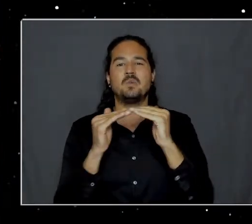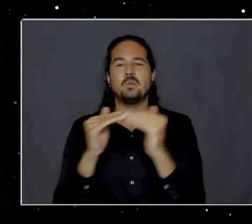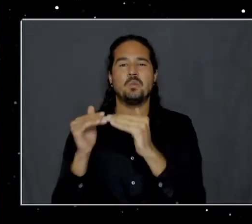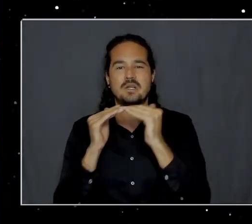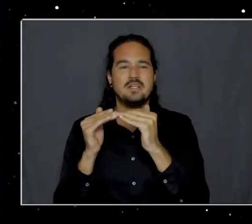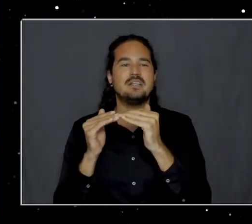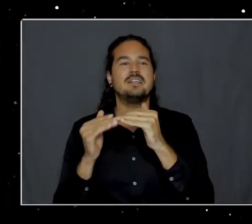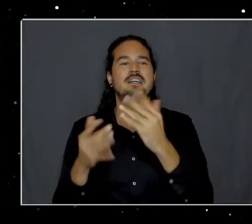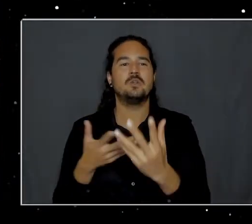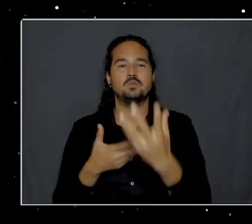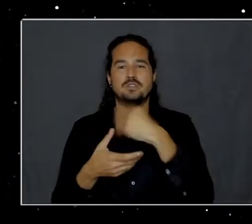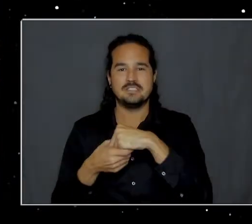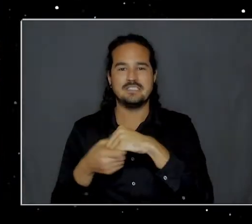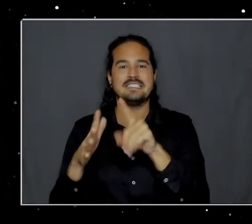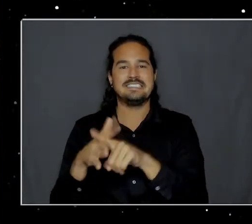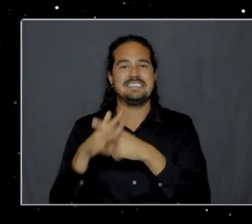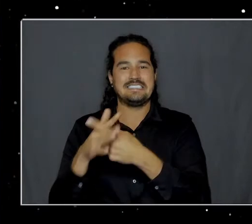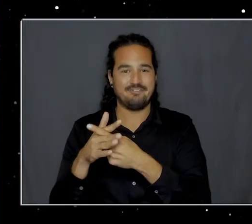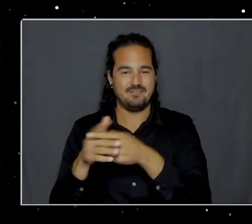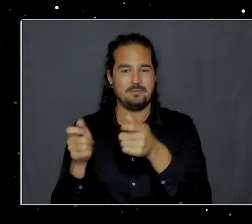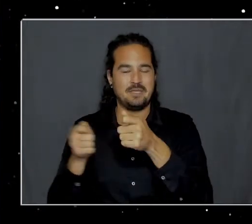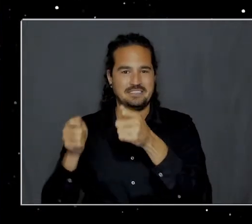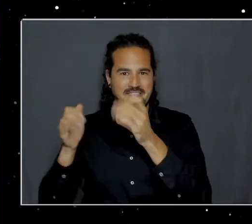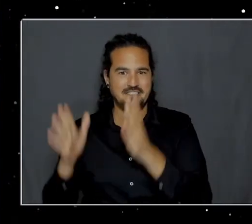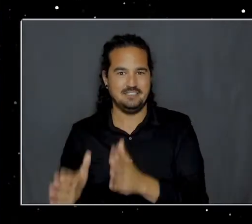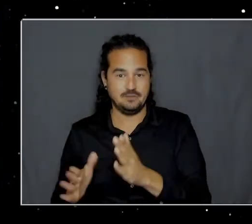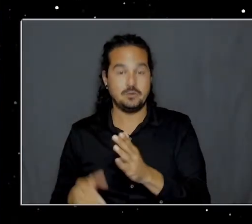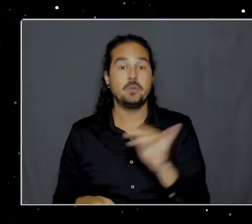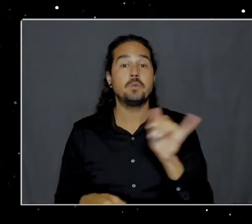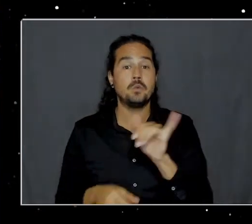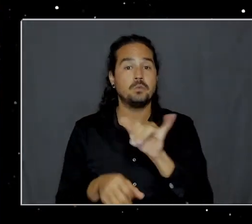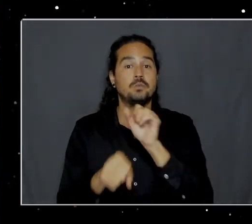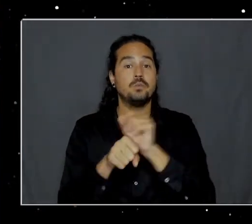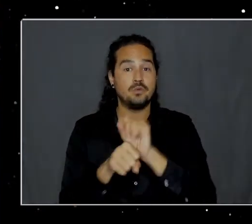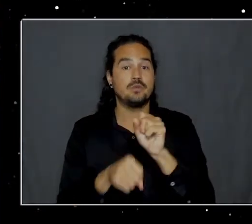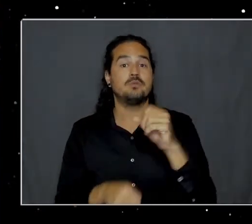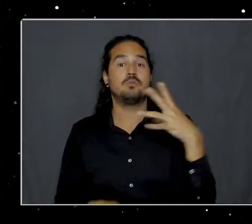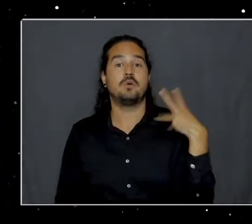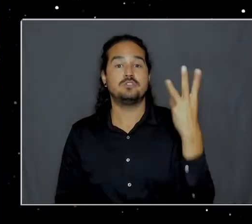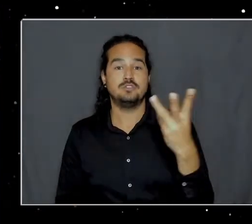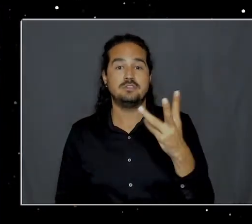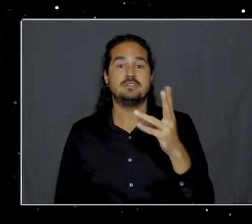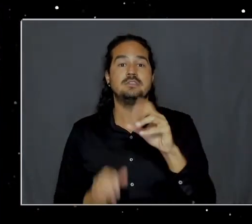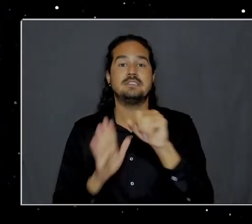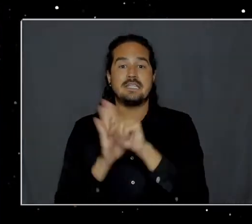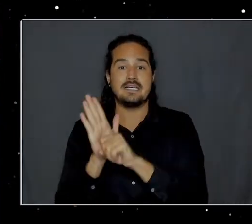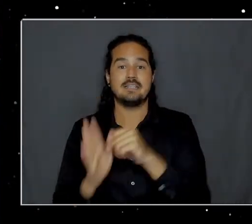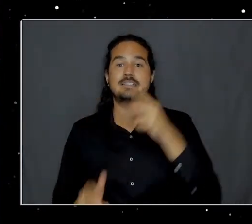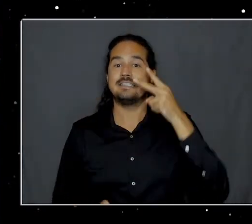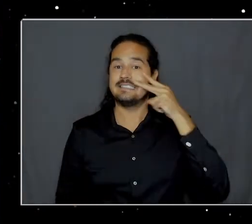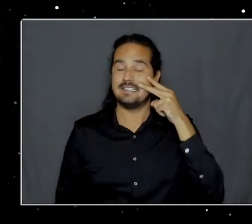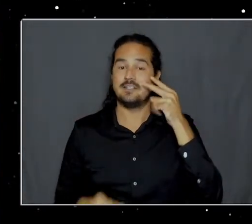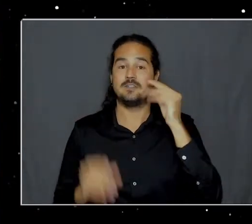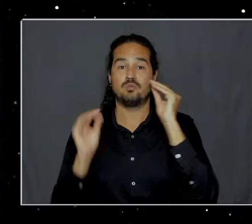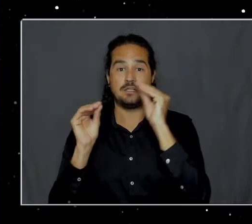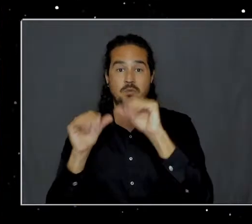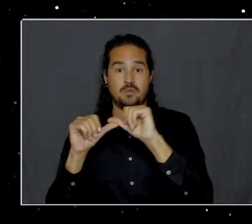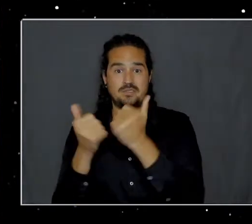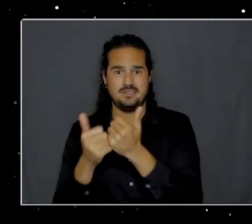MANAGER OF EQUITY AND INCLUSION INITIATIVES, AND ON THE WASHINGTON STATE INDIAN